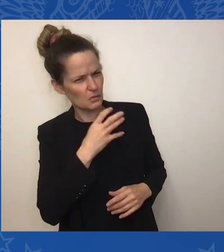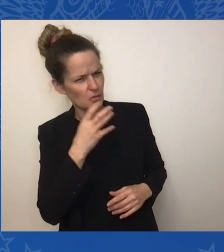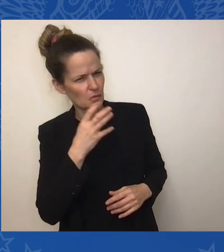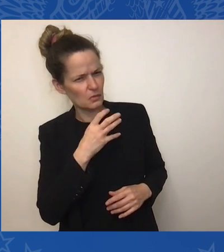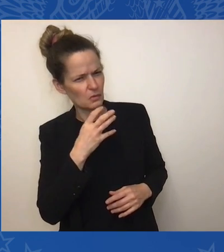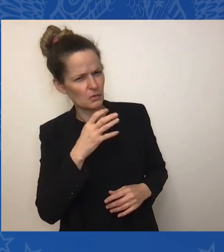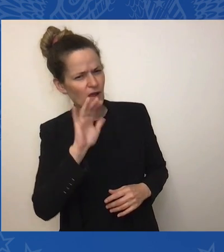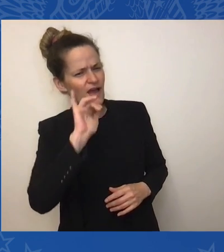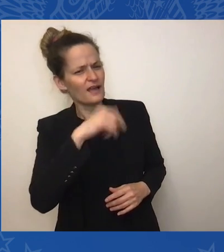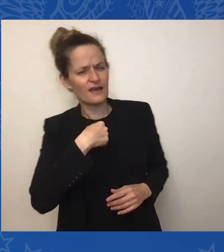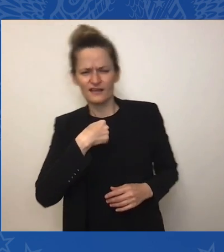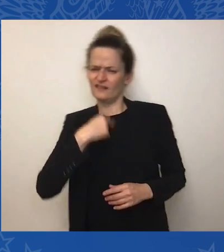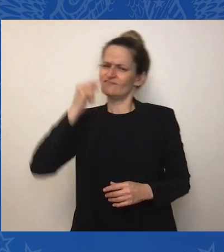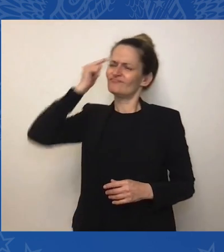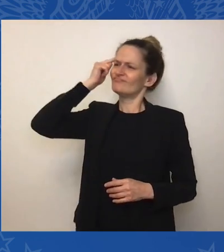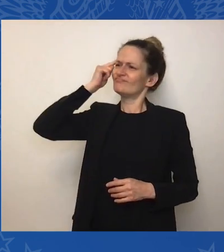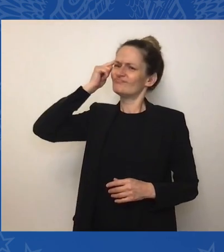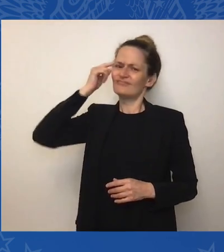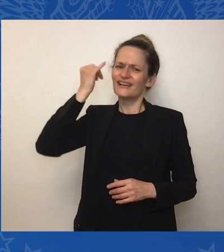of the British Parliament, or any other.